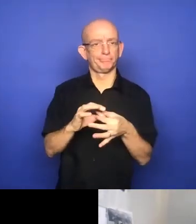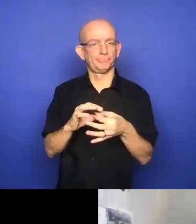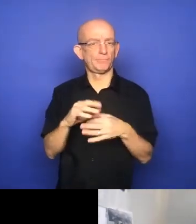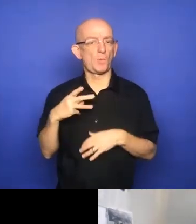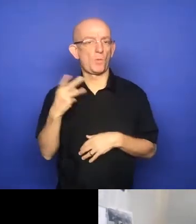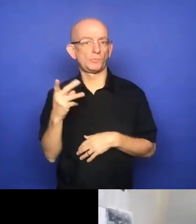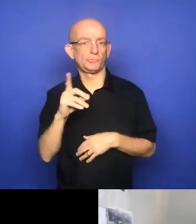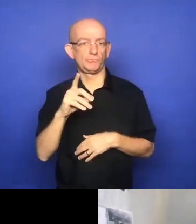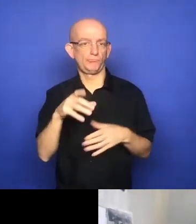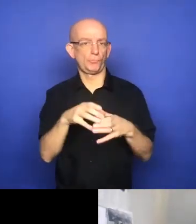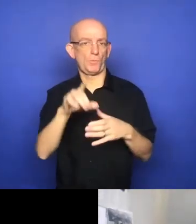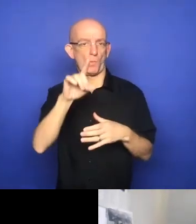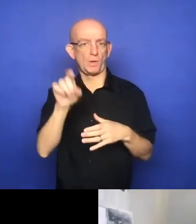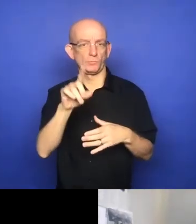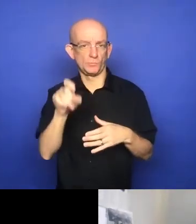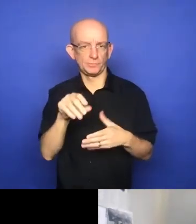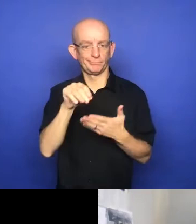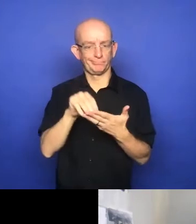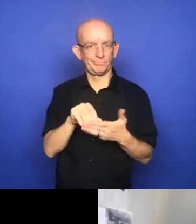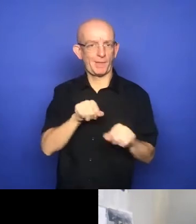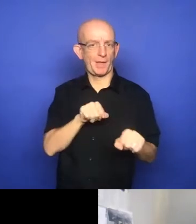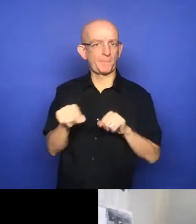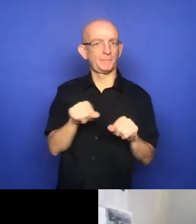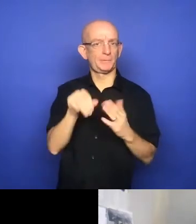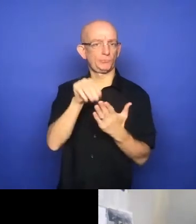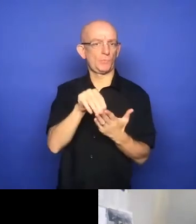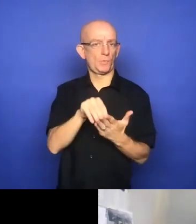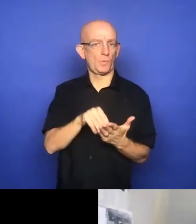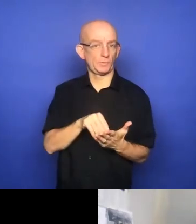means we will add more questions to the Washington group because